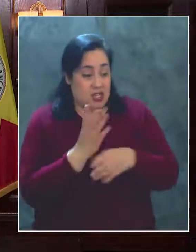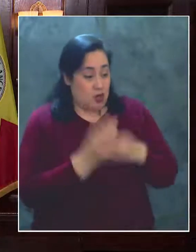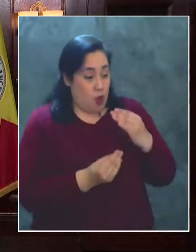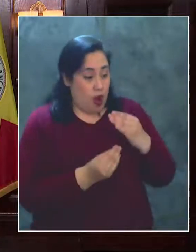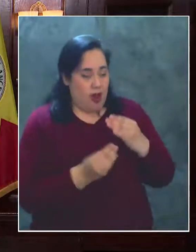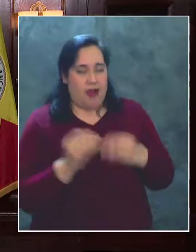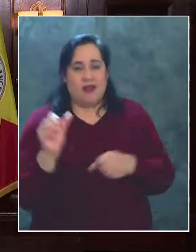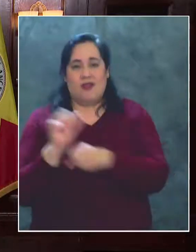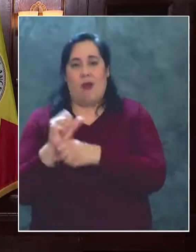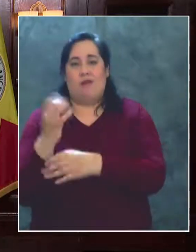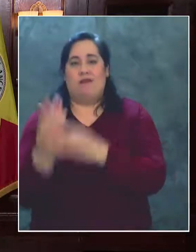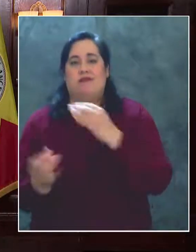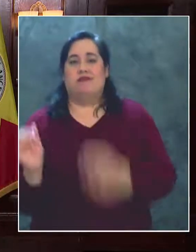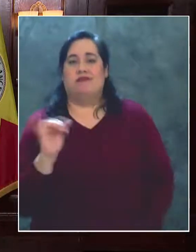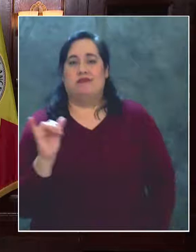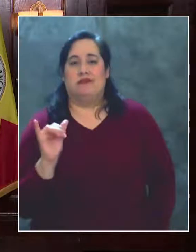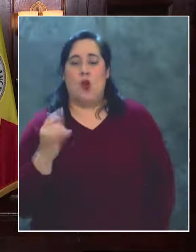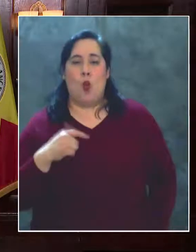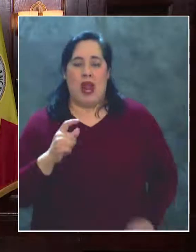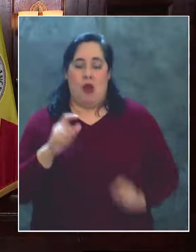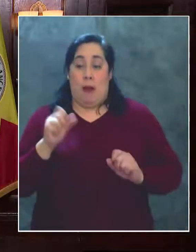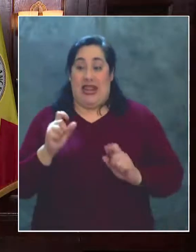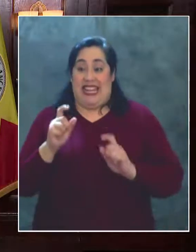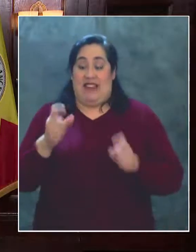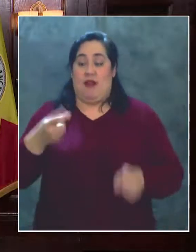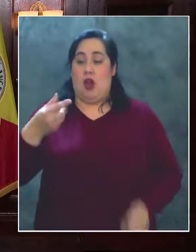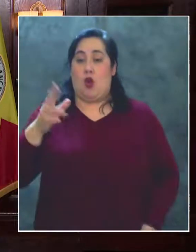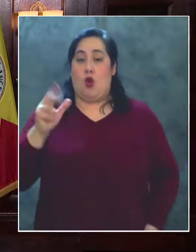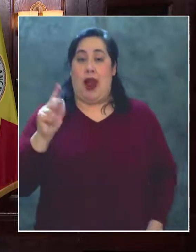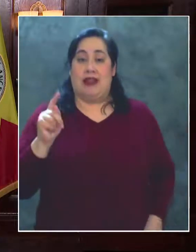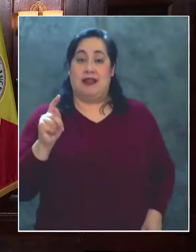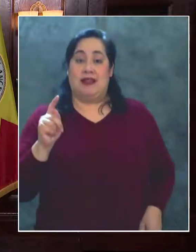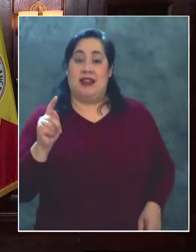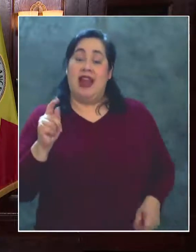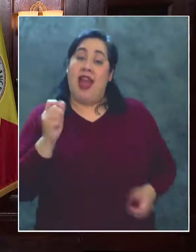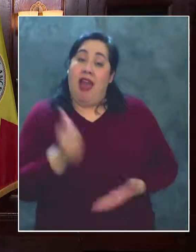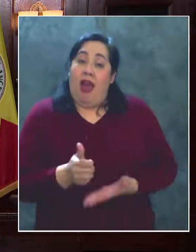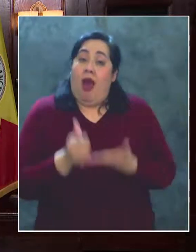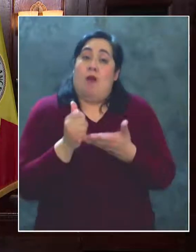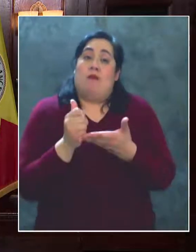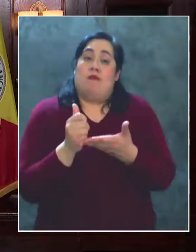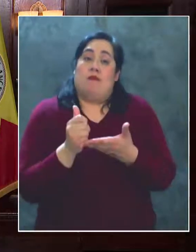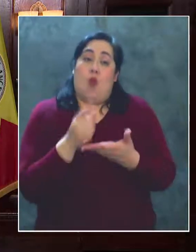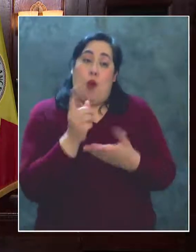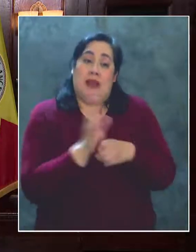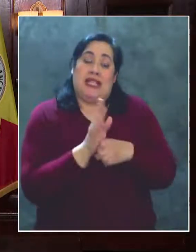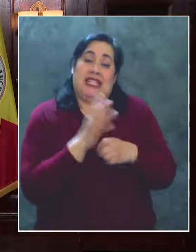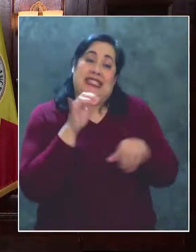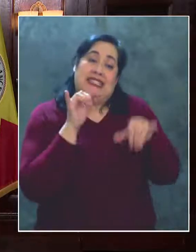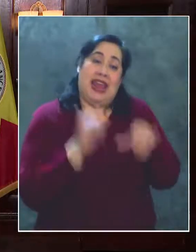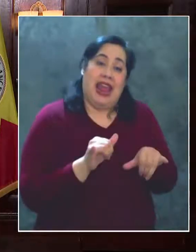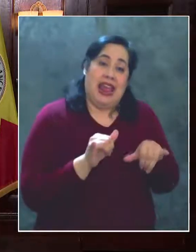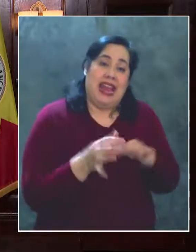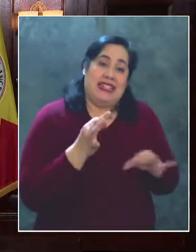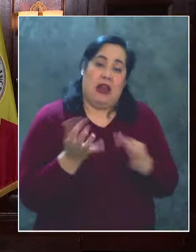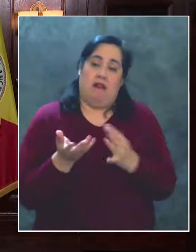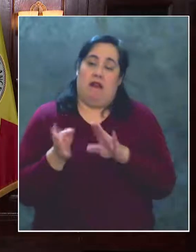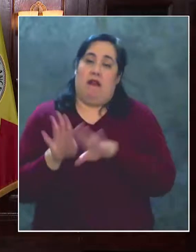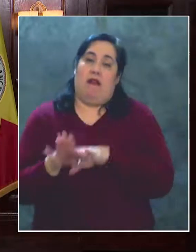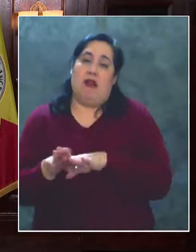THE GRANTS WE WERE ABLE TO GIVE WERE THE DIFFERENCE BETWEEN FOLDING UP AND PUSHING THROUGH.